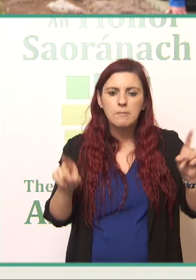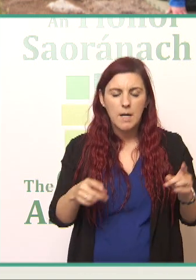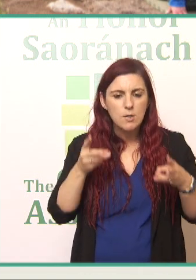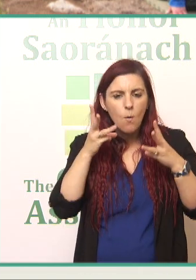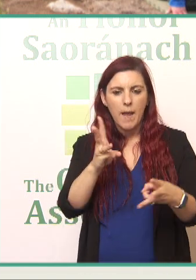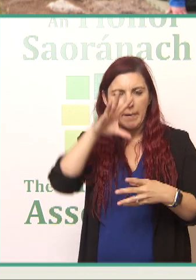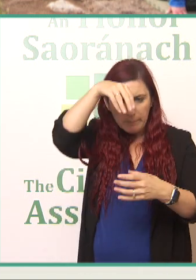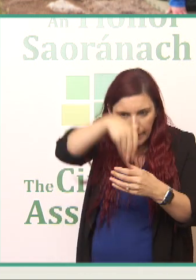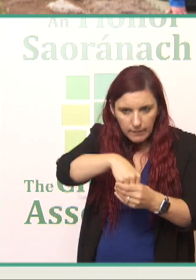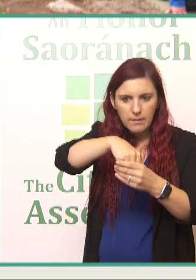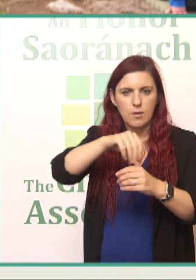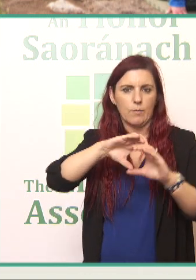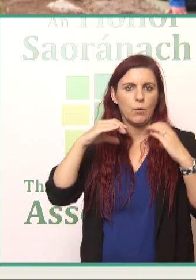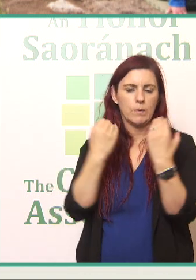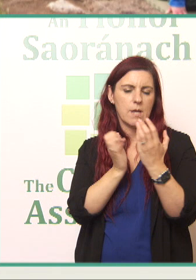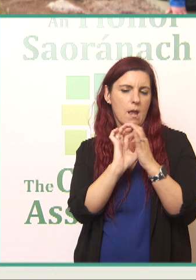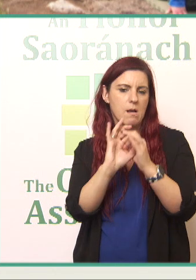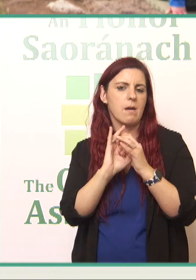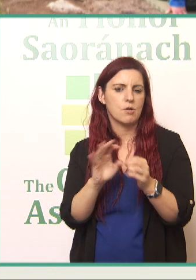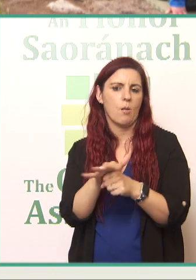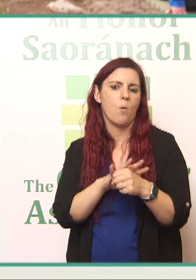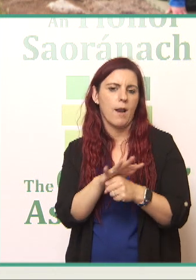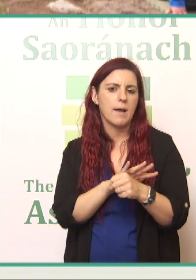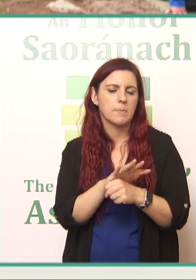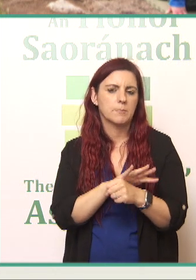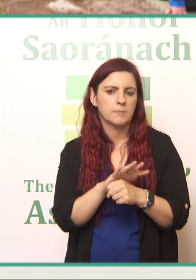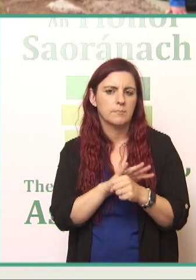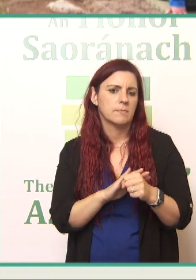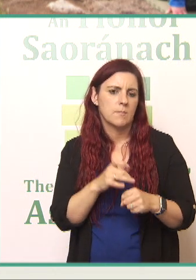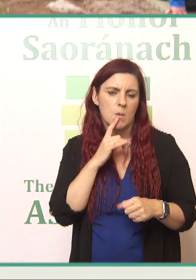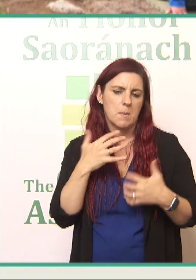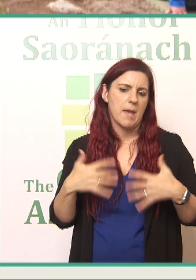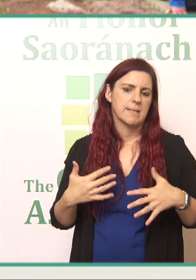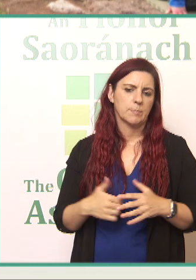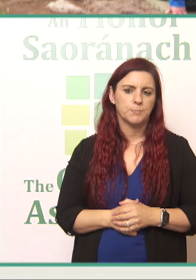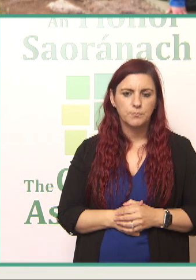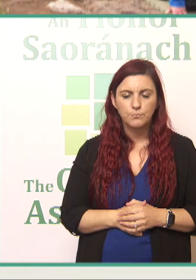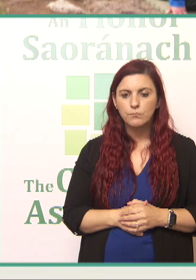space and engaging those people with their natural their amazing natural surroundings every month for